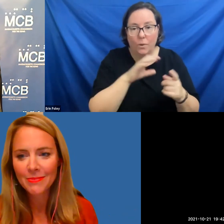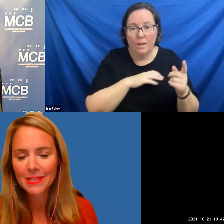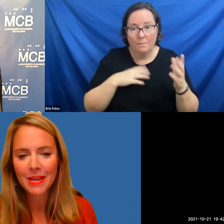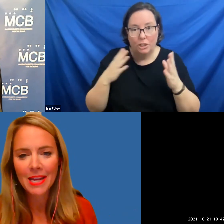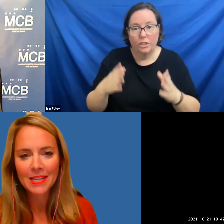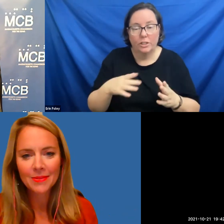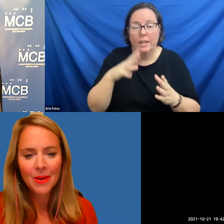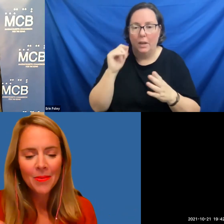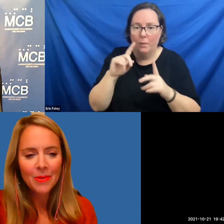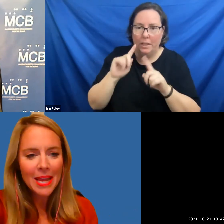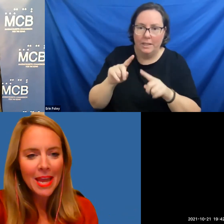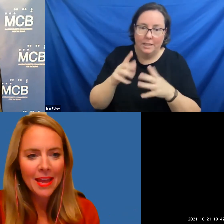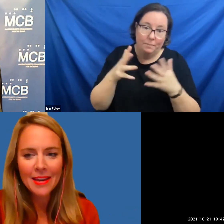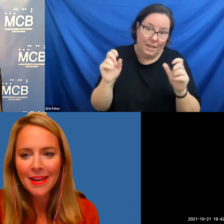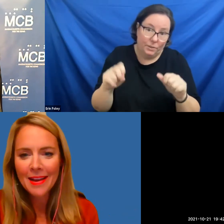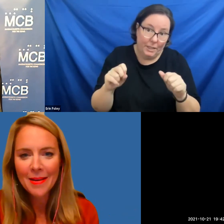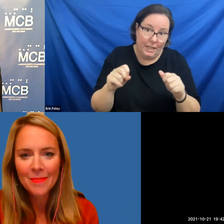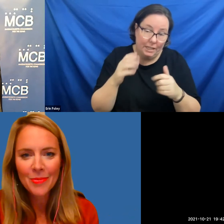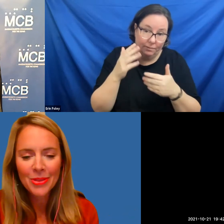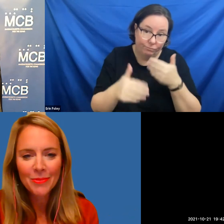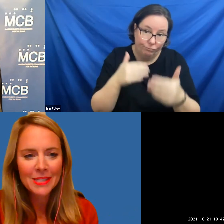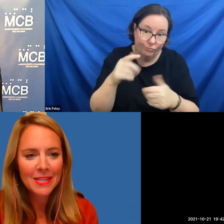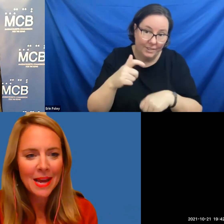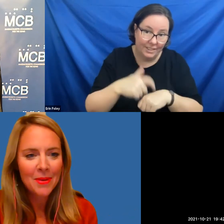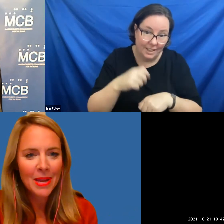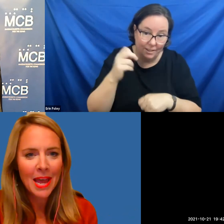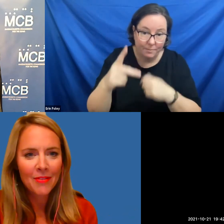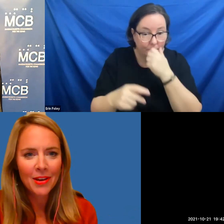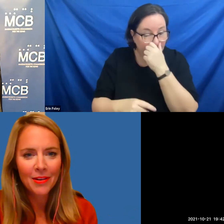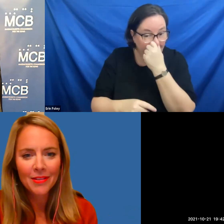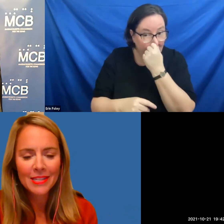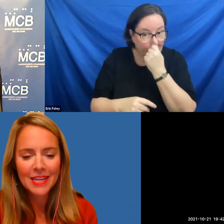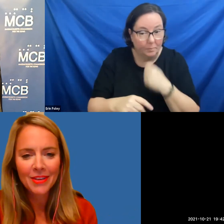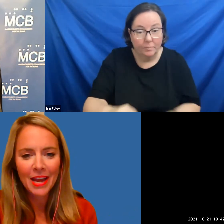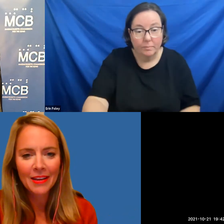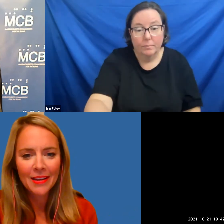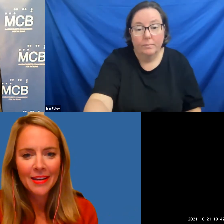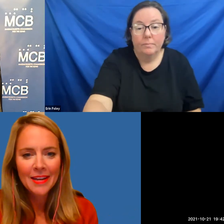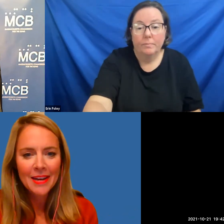to as many as we can um with the rest of the time that we have here this evening